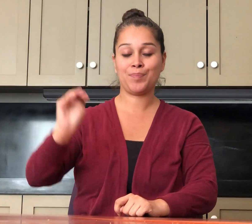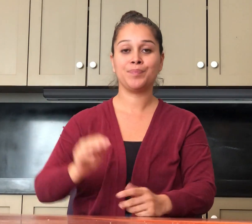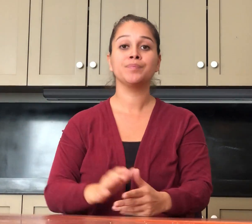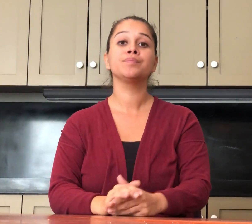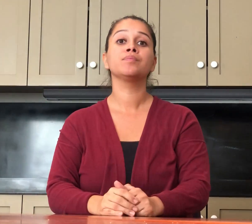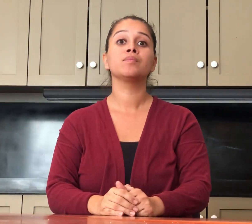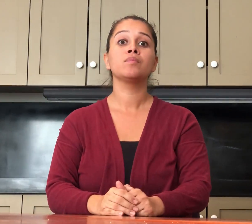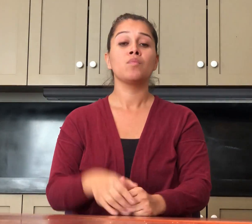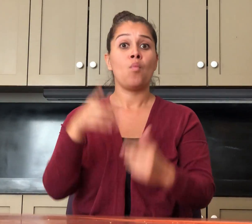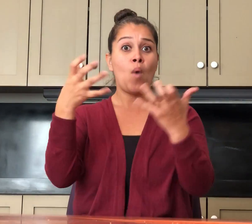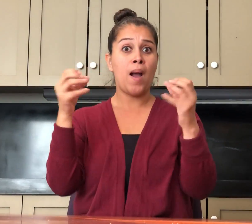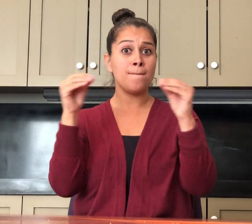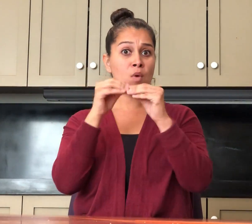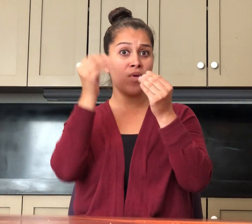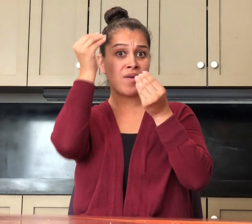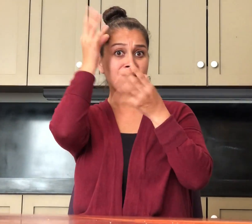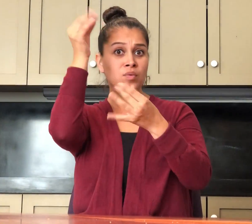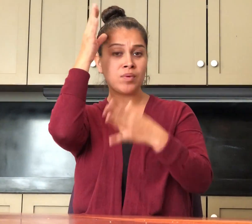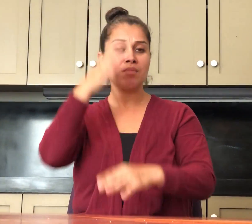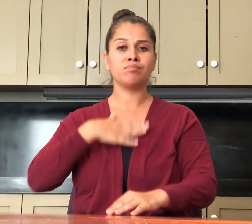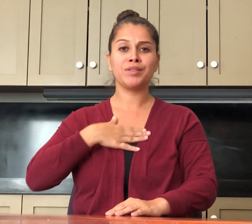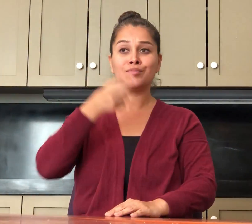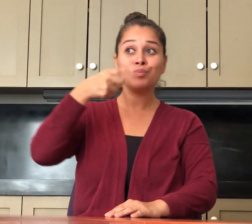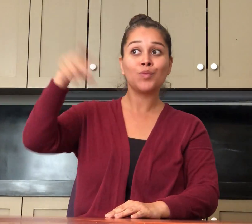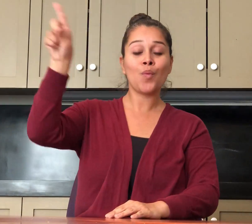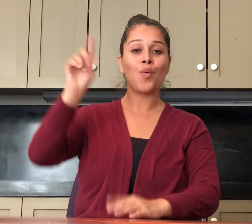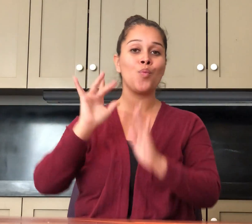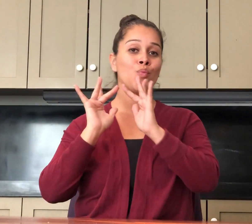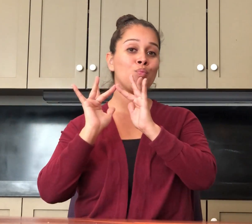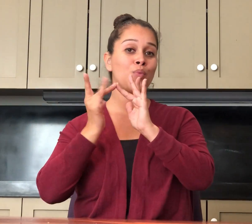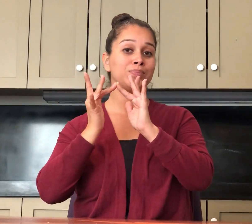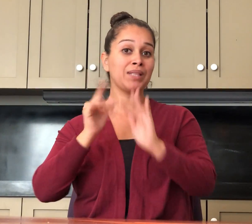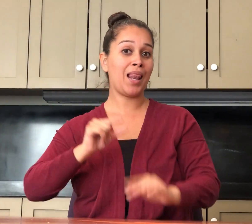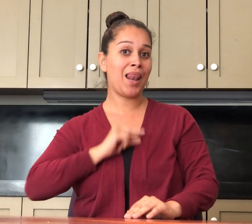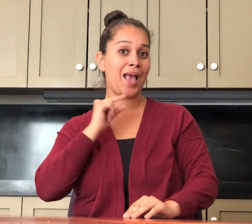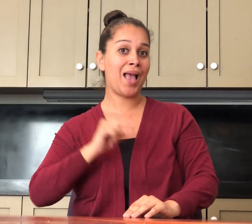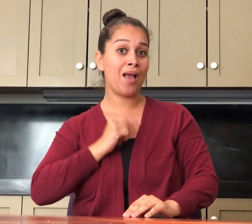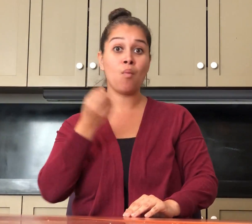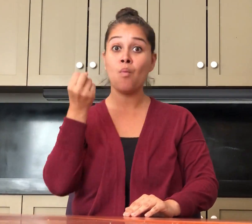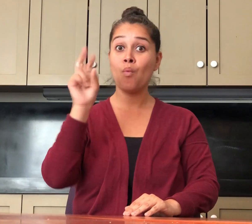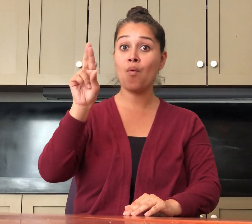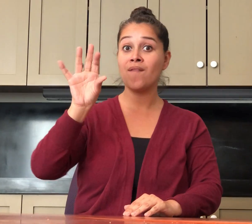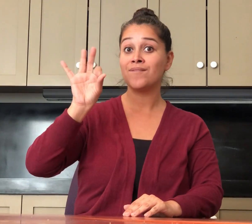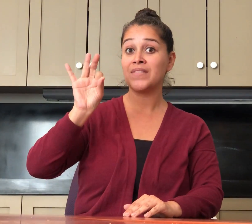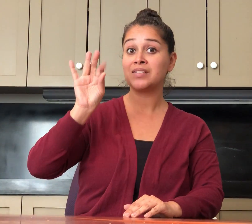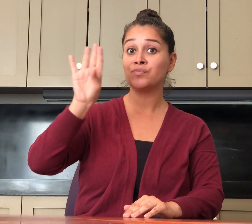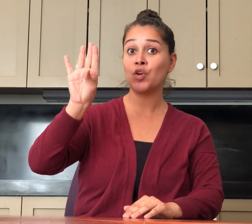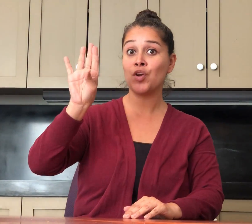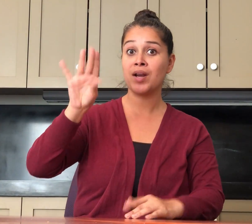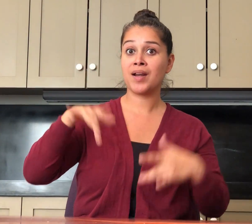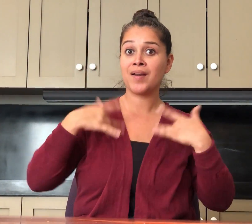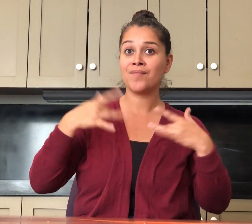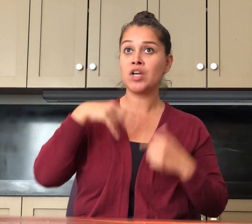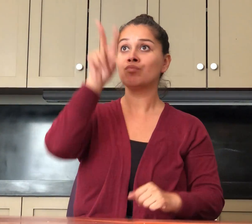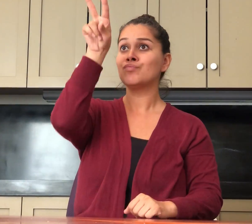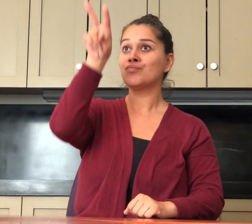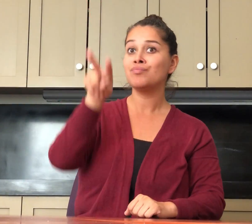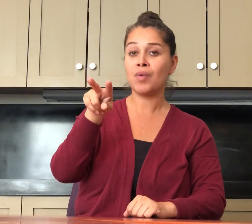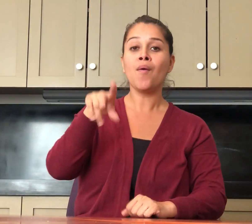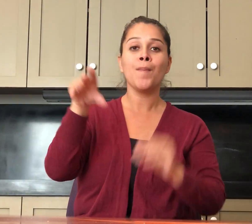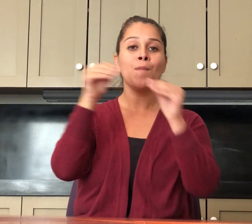For more information, check GLAD's website- www.gladinc.org or check out or Facebook page.